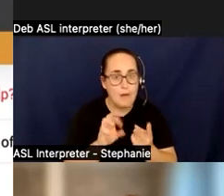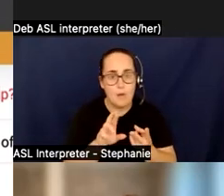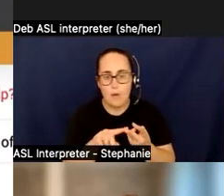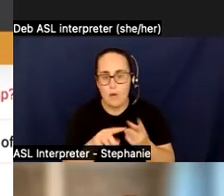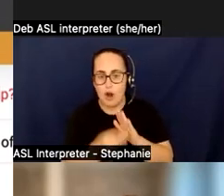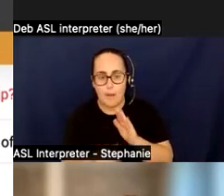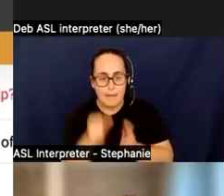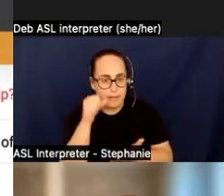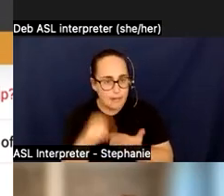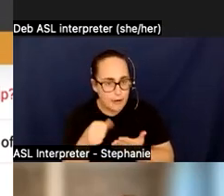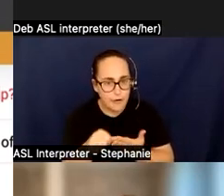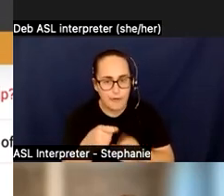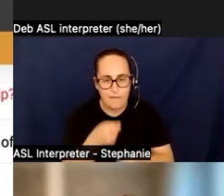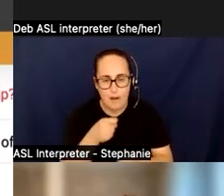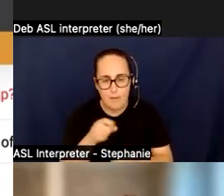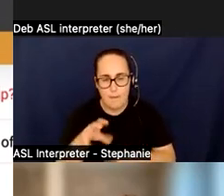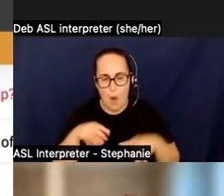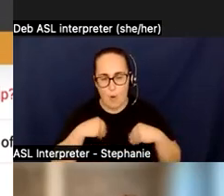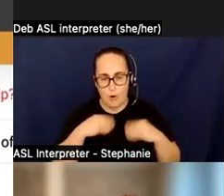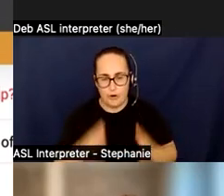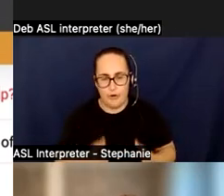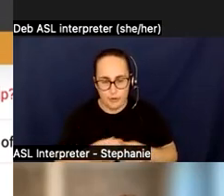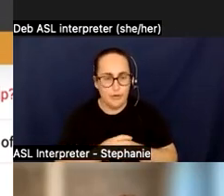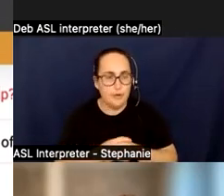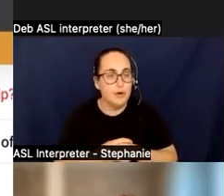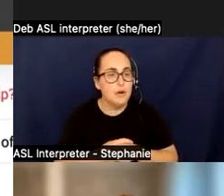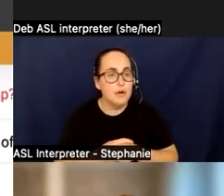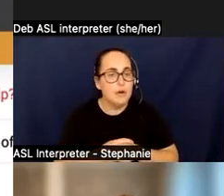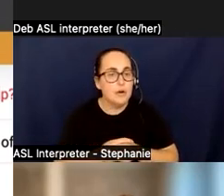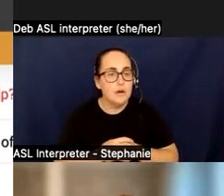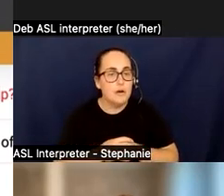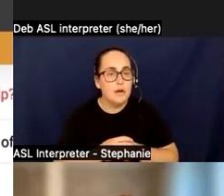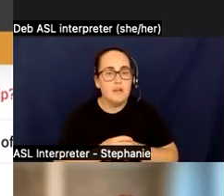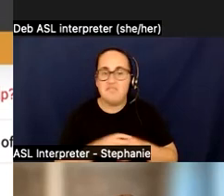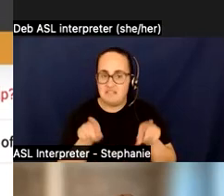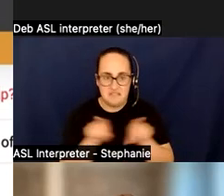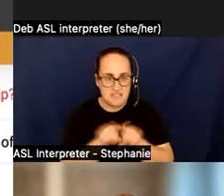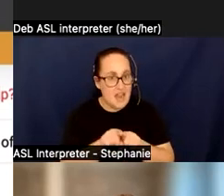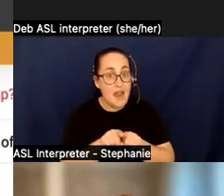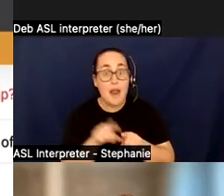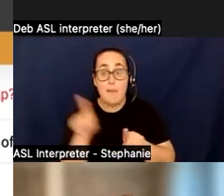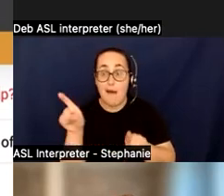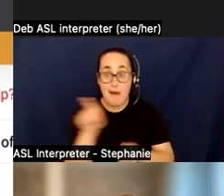whatever it may be. Same thing, the file will show up down here as an uploaded item,